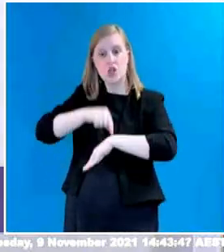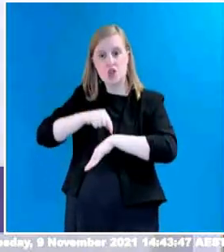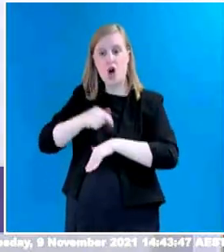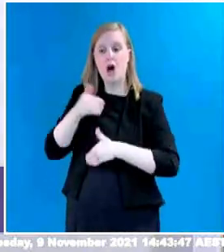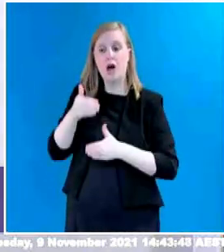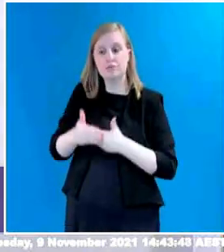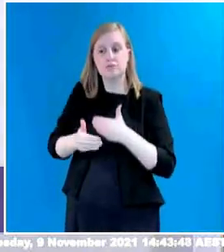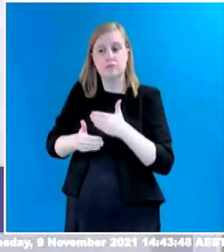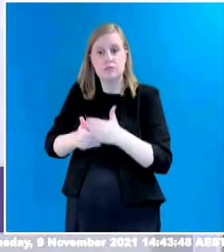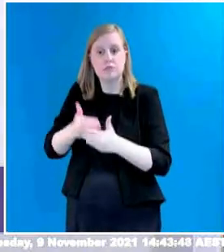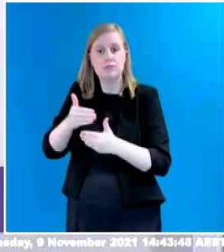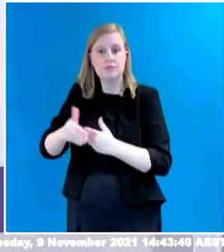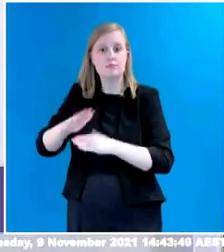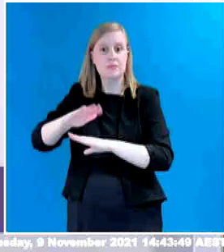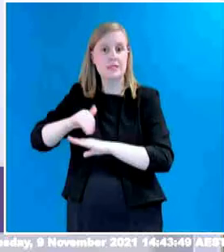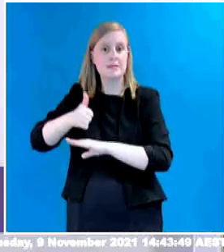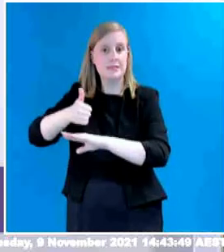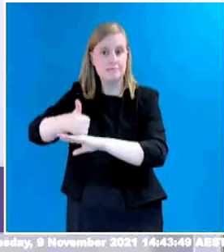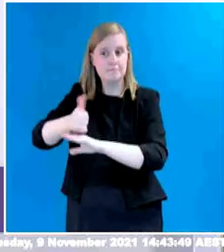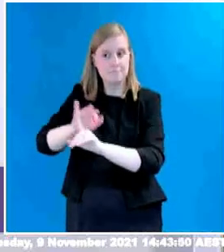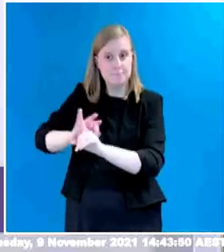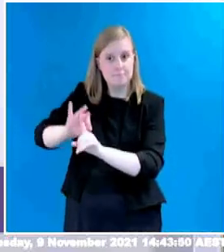a matter we have asked you about.